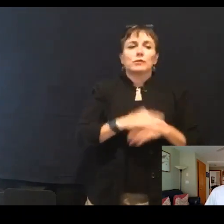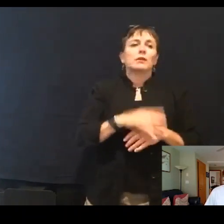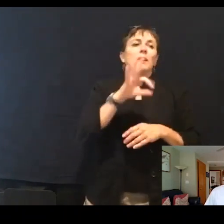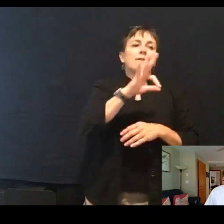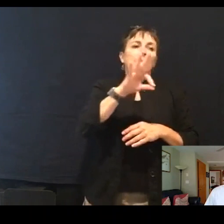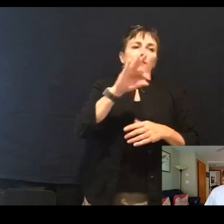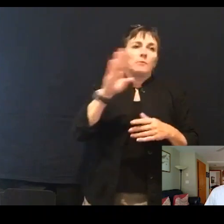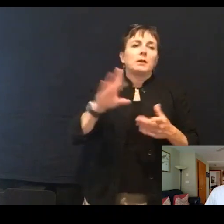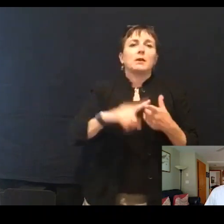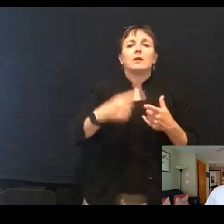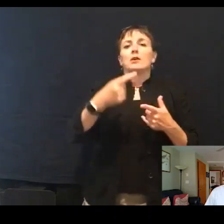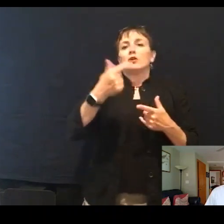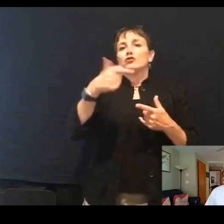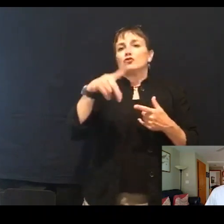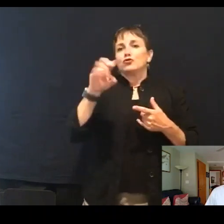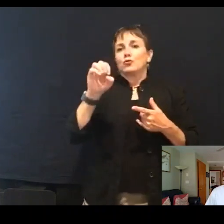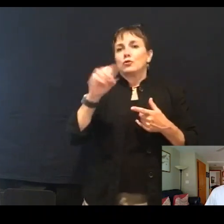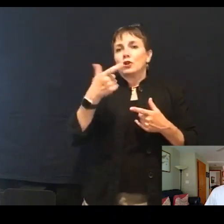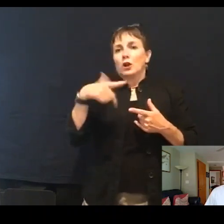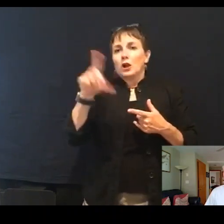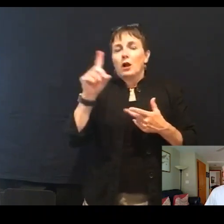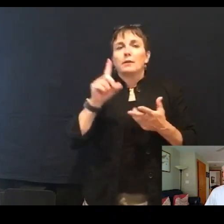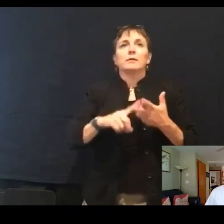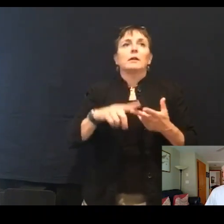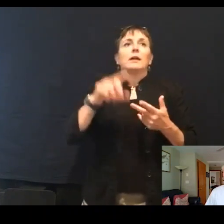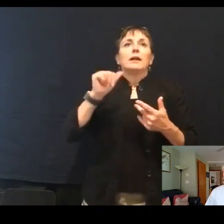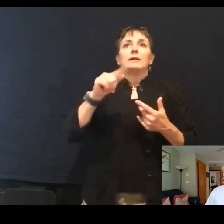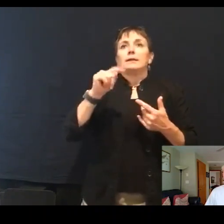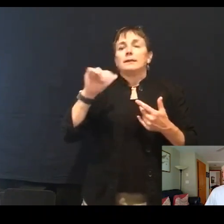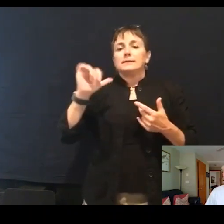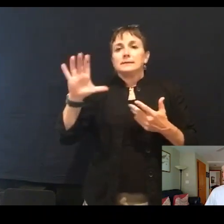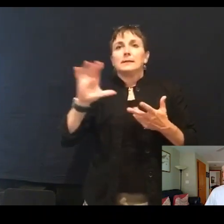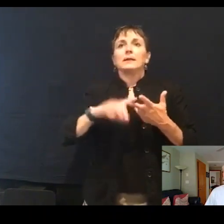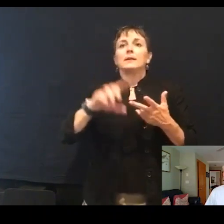Fighting Blindness, of course, Eloxx Pharmaceuticals, AGTC,